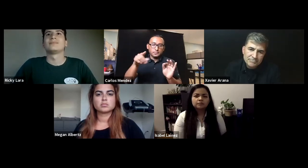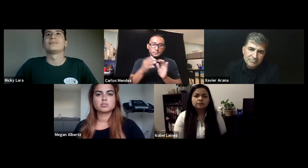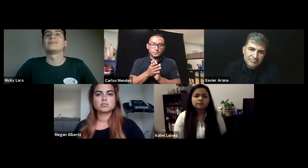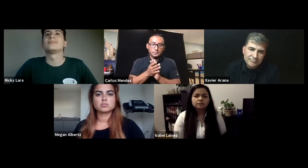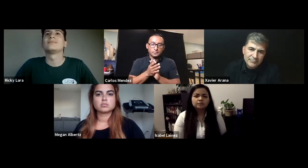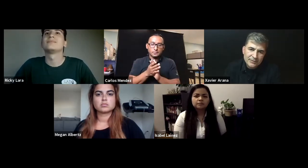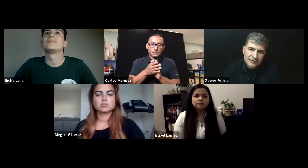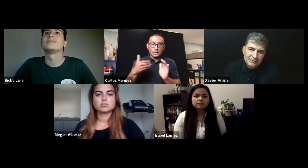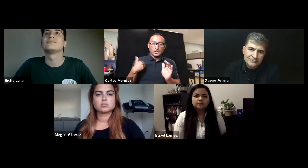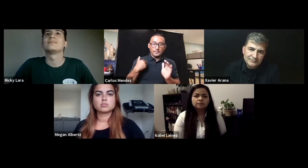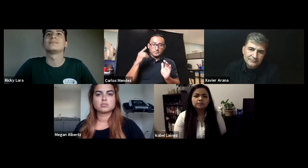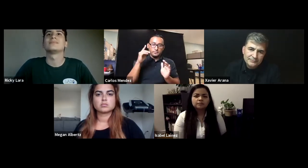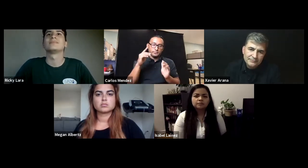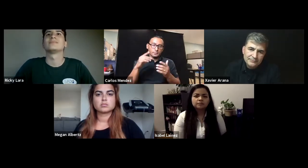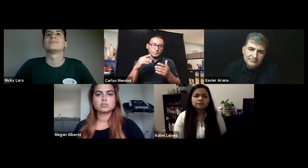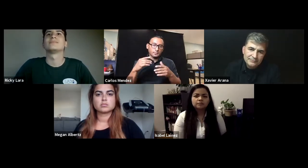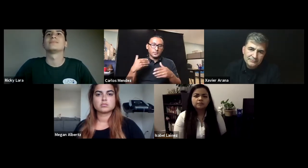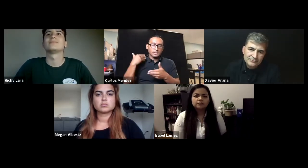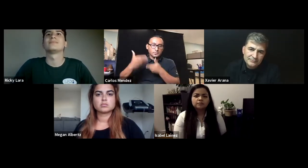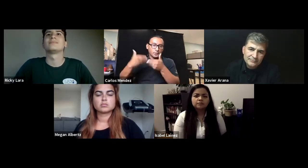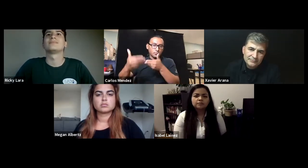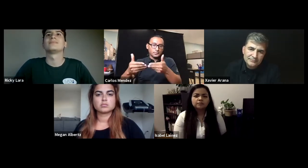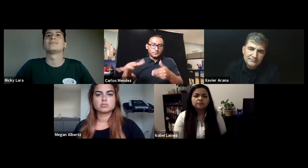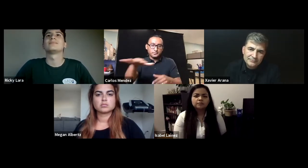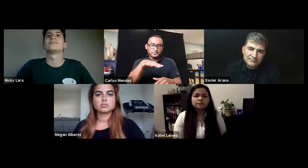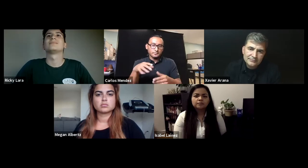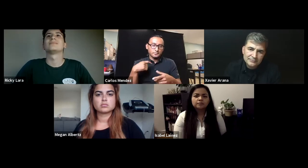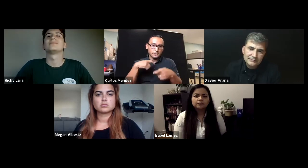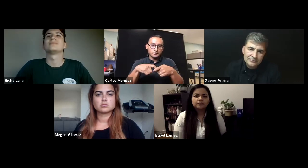Carlos: So, the most important thing for young people...